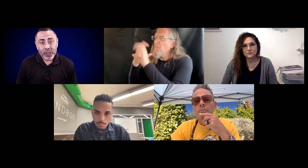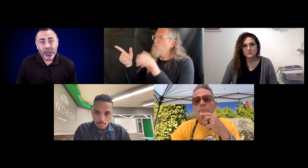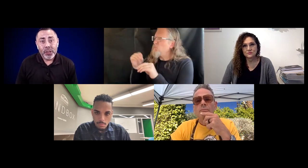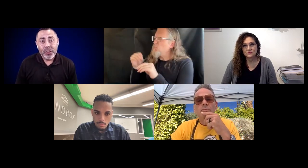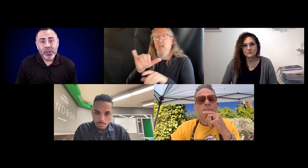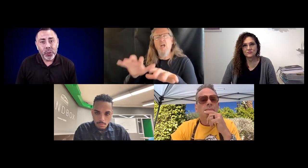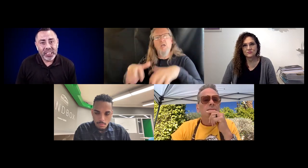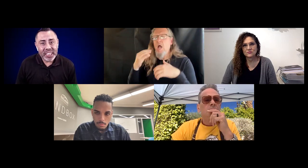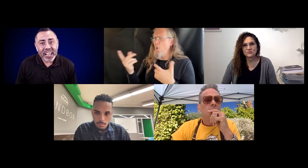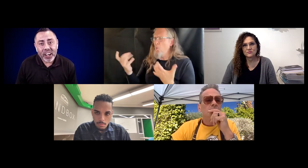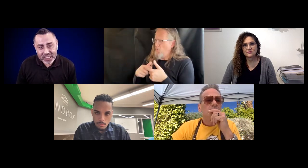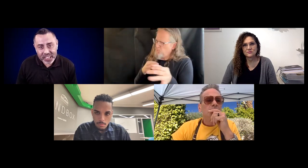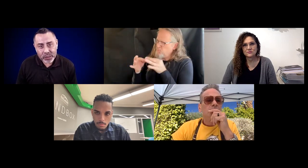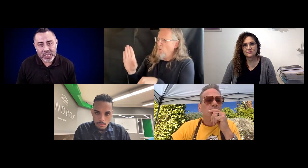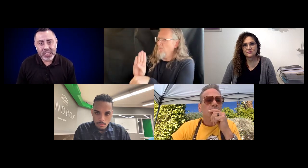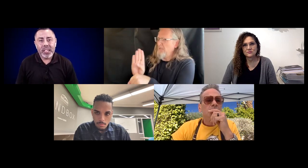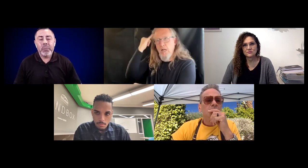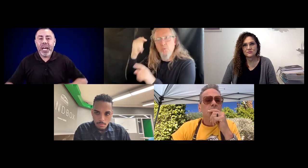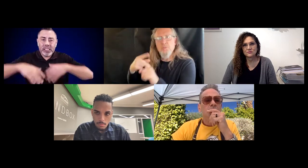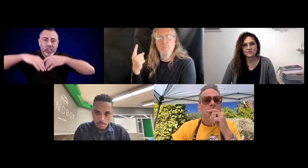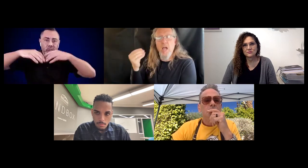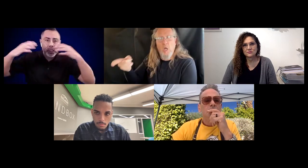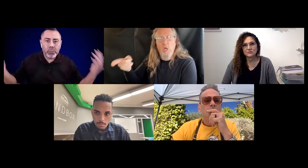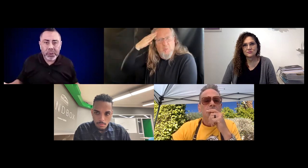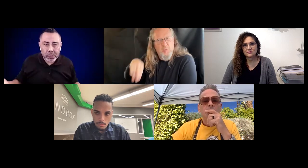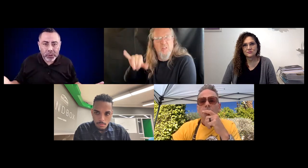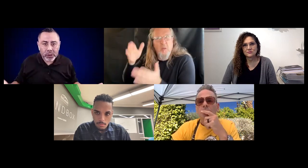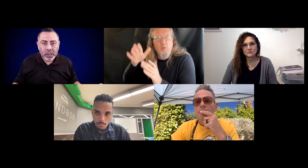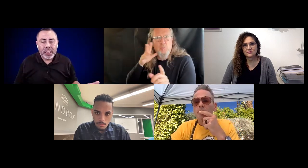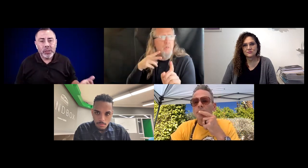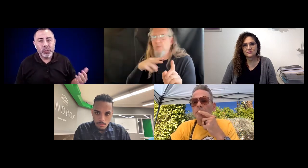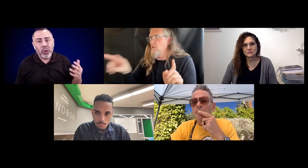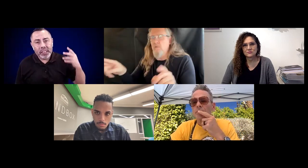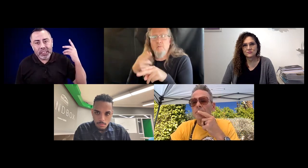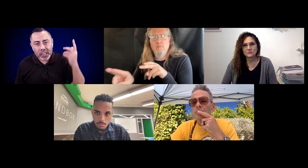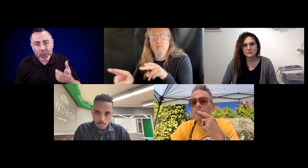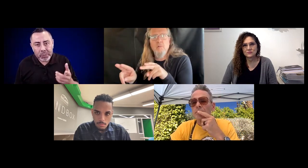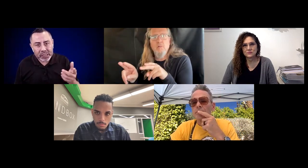So within that context, we could say imagine, you're in a group of people, and you want to tell them your business.